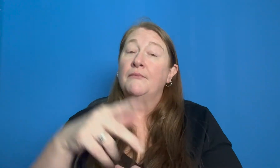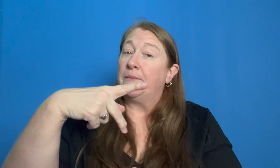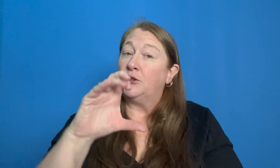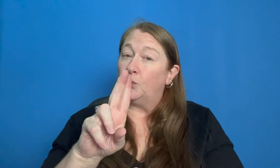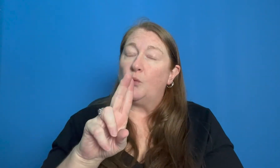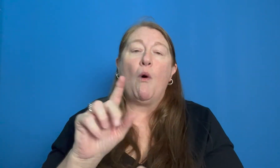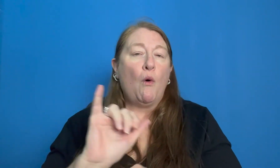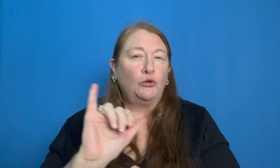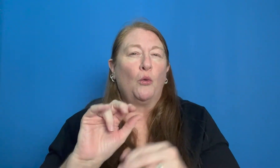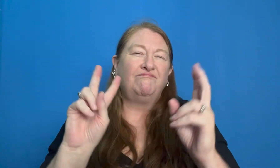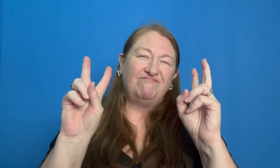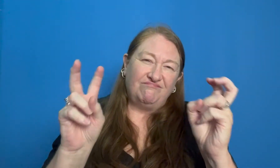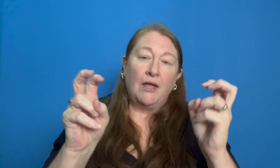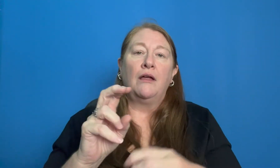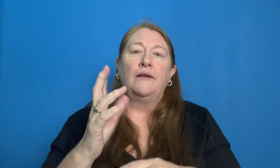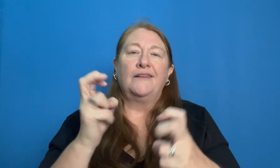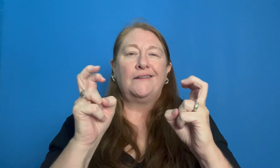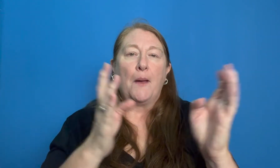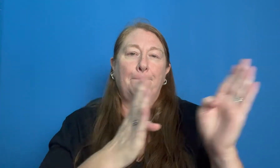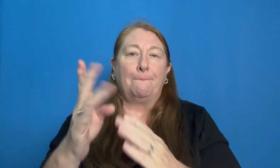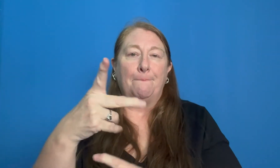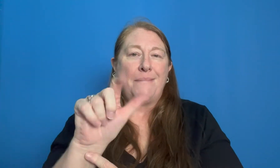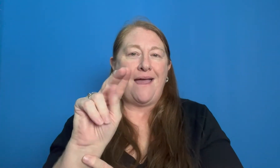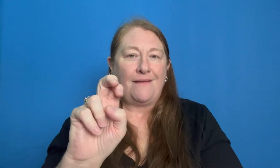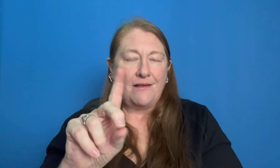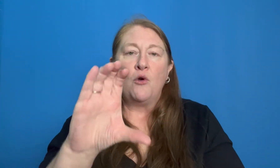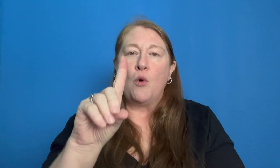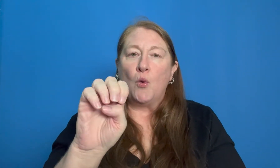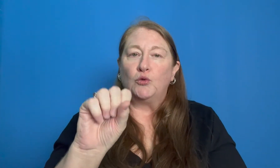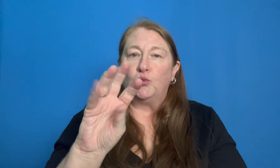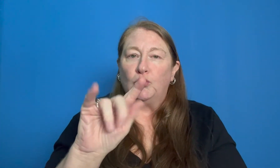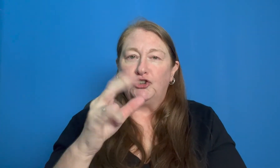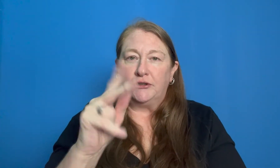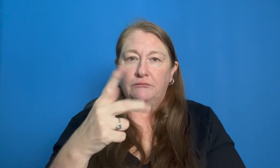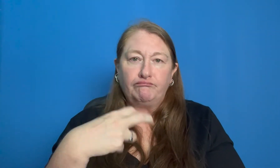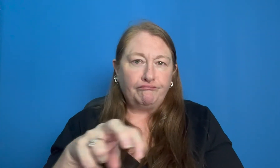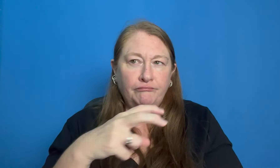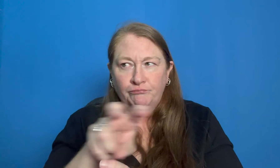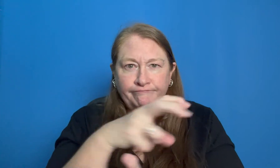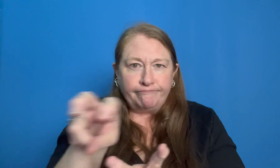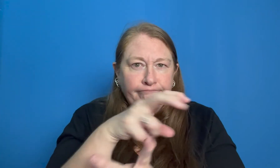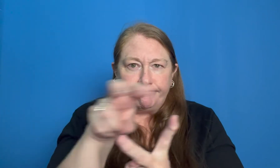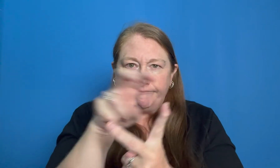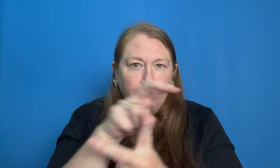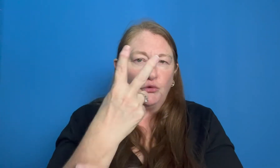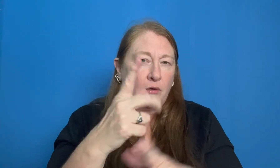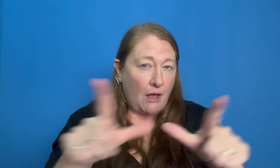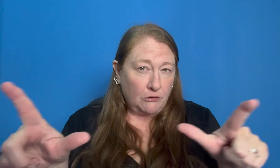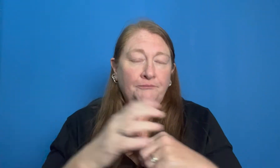PCU is also considered "planning code switching" between two languages.